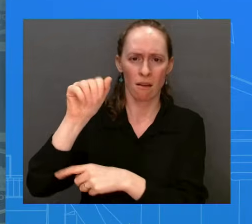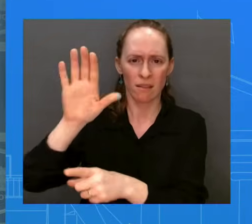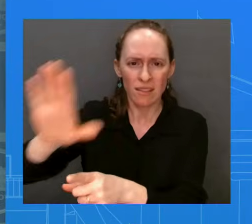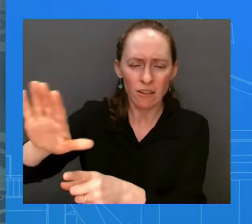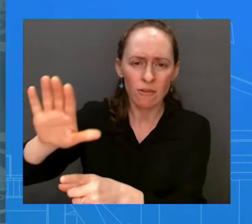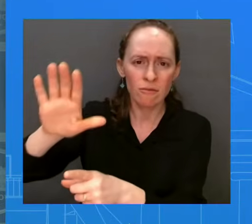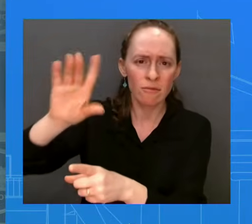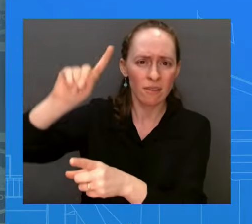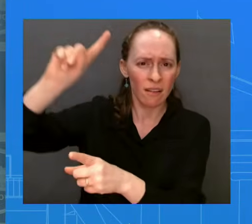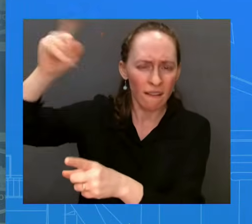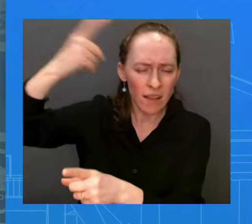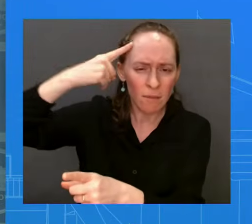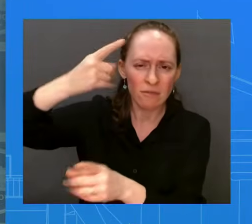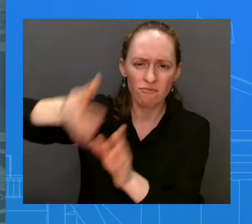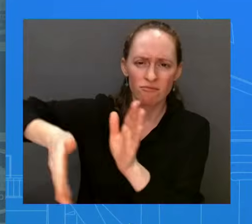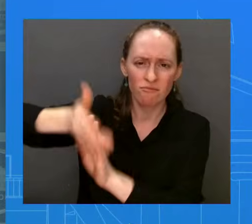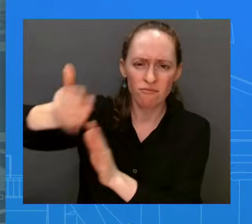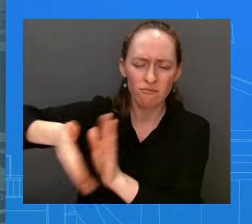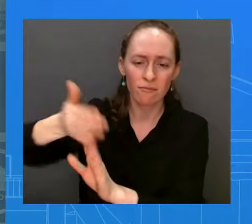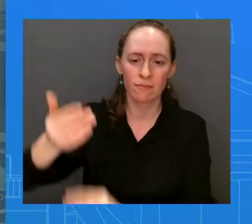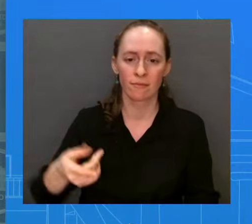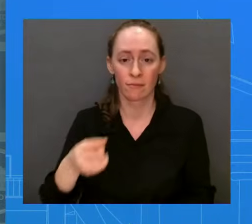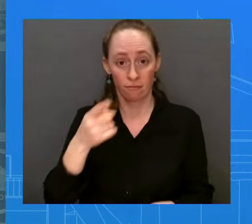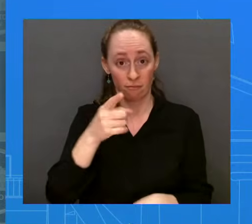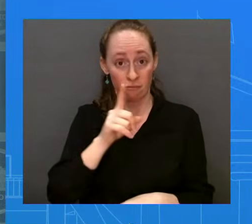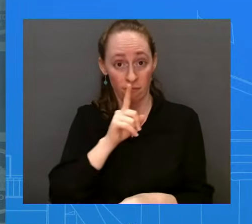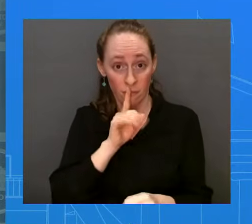but we're certainly not questioning their capacity,